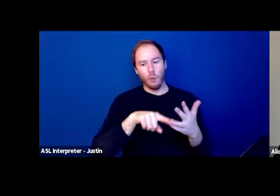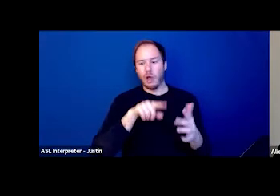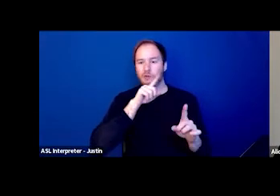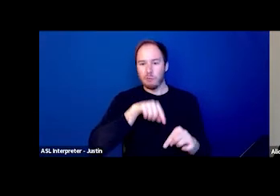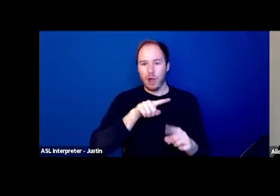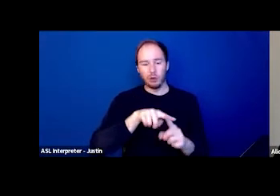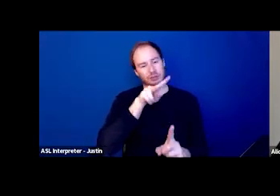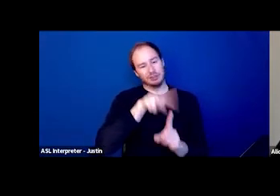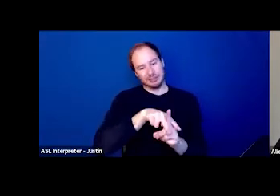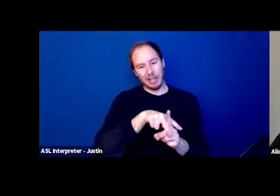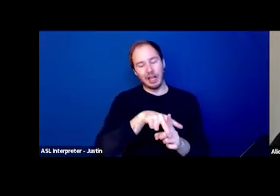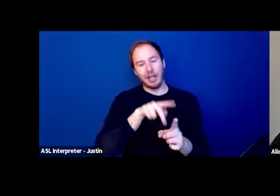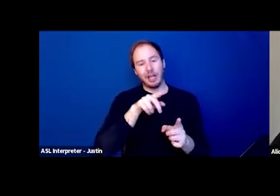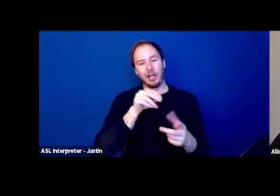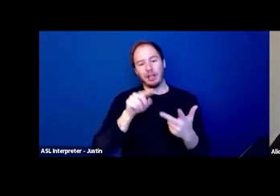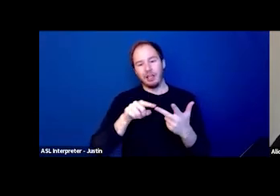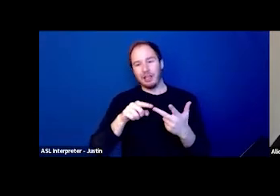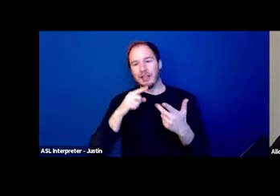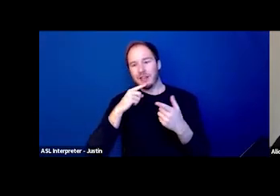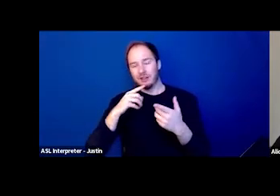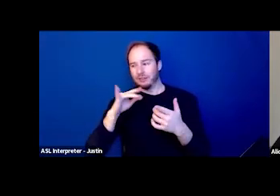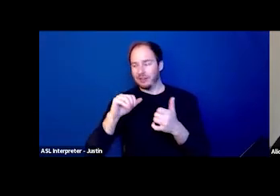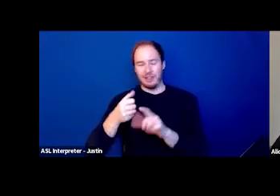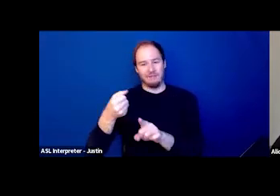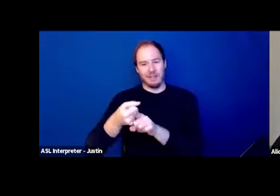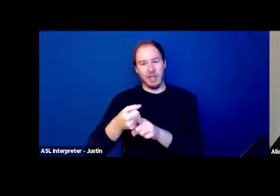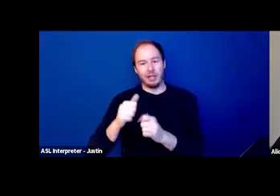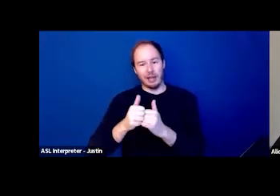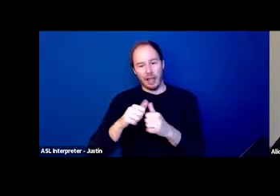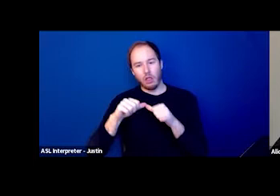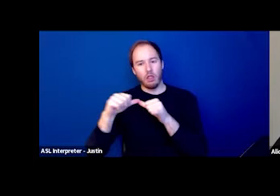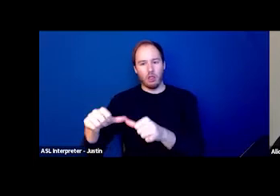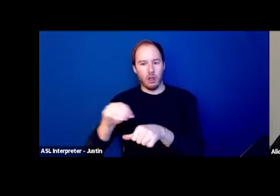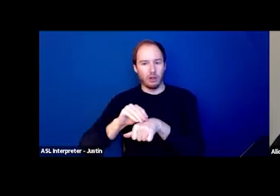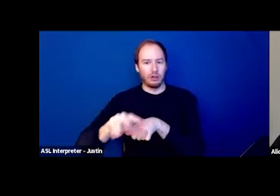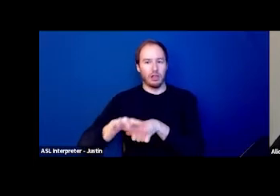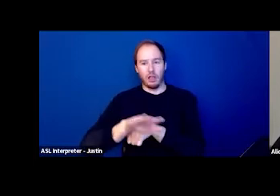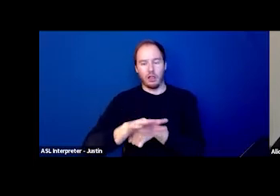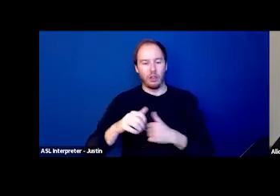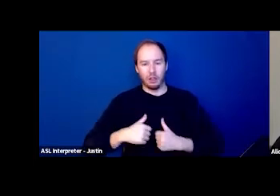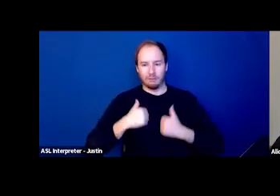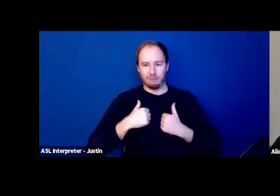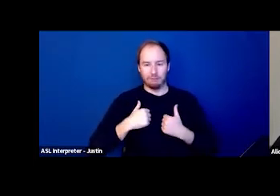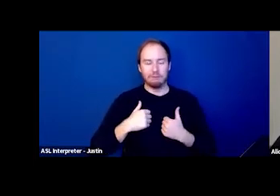which is the long lasting adverse outcomes and impacts of trauma on the person. We also talked about how the experience